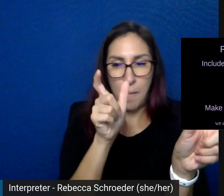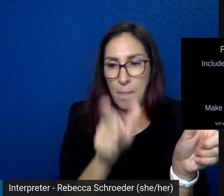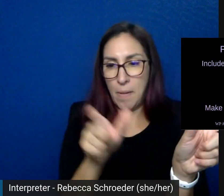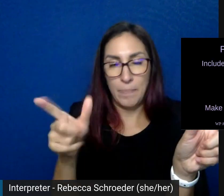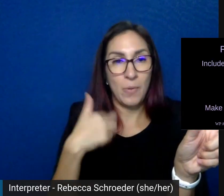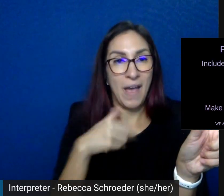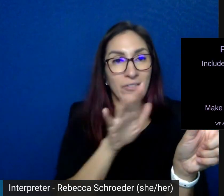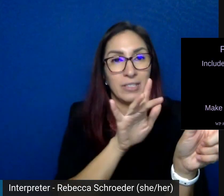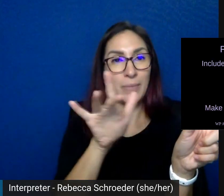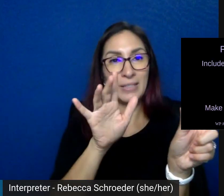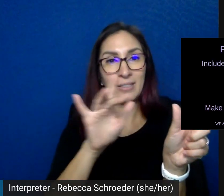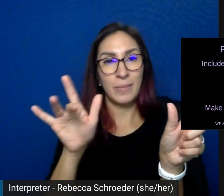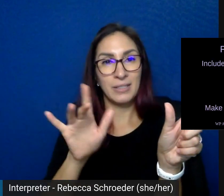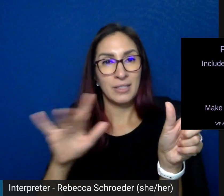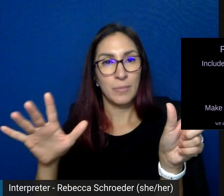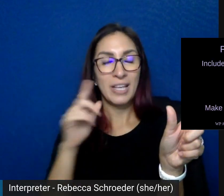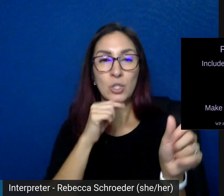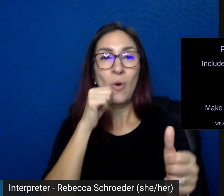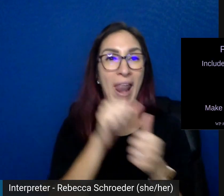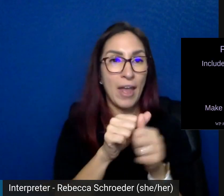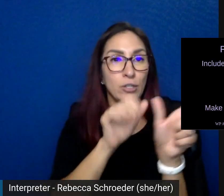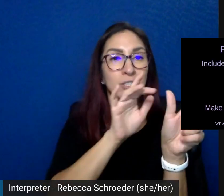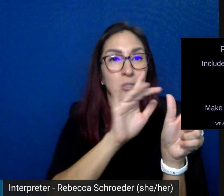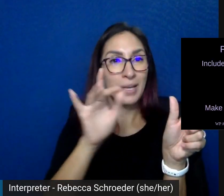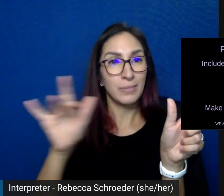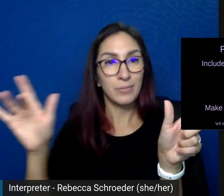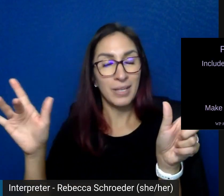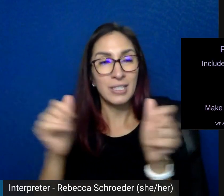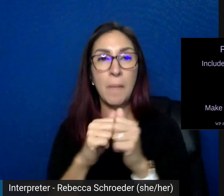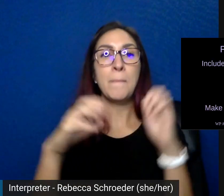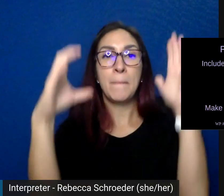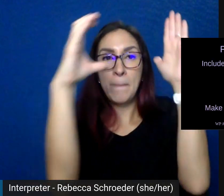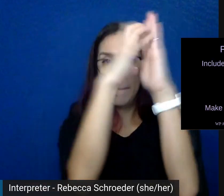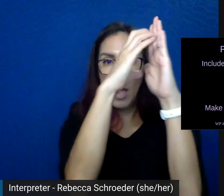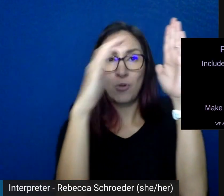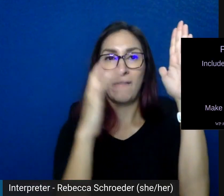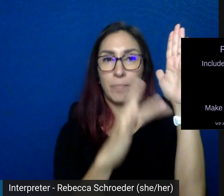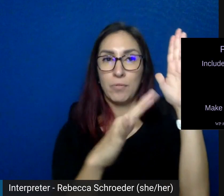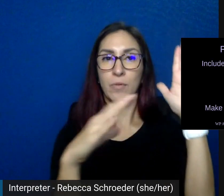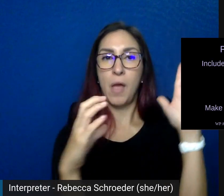That way the reader can know if the border is [unintelligible 9:04].